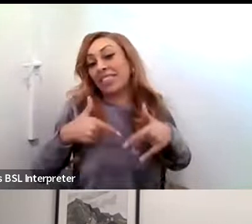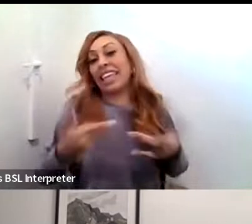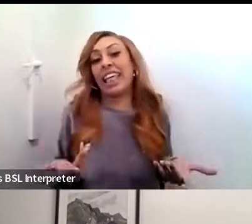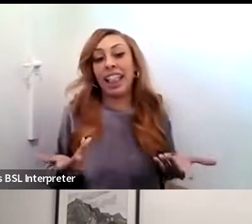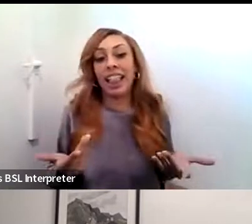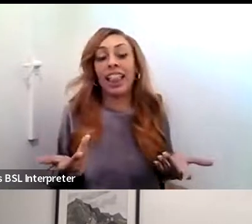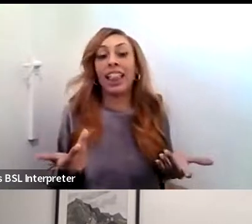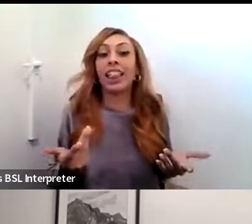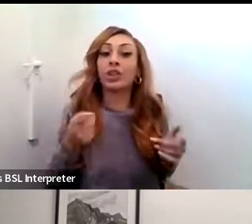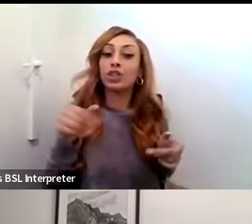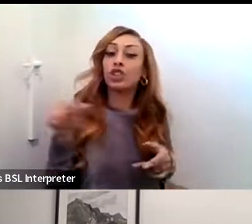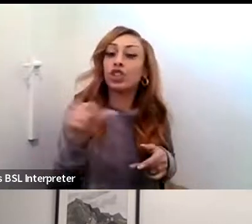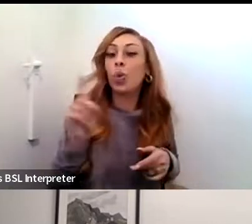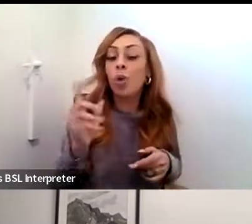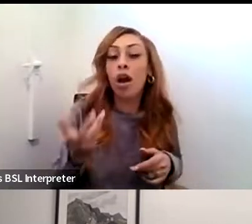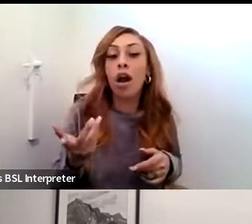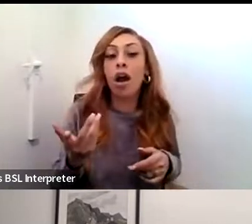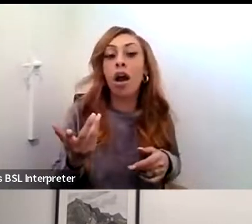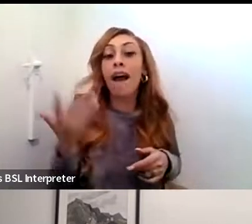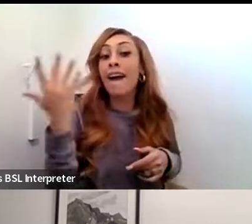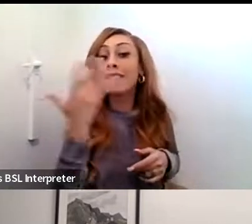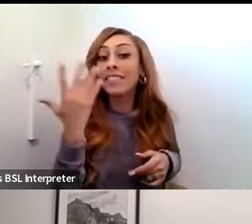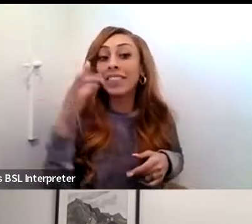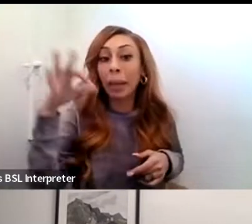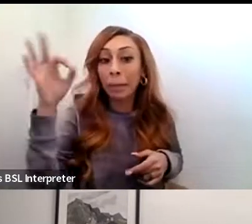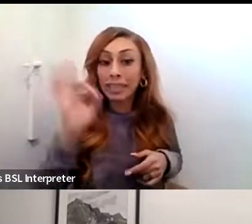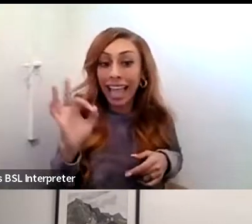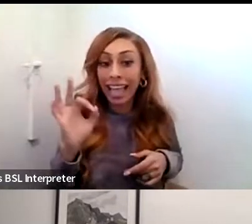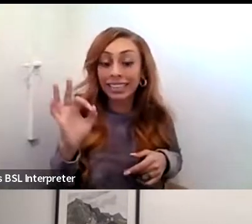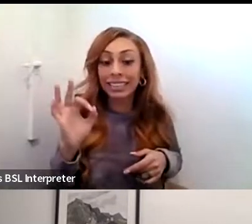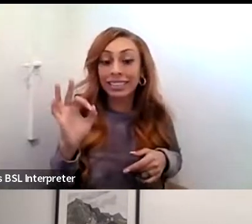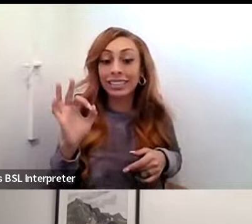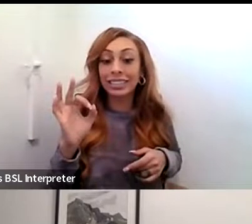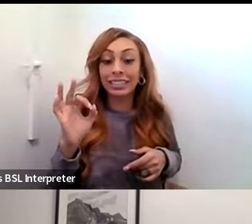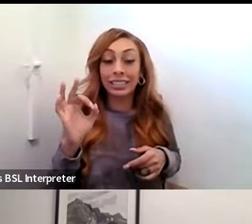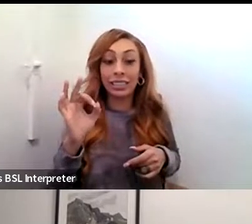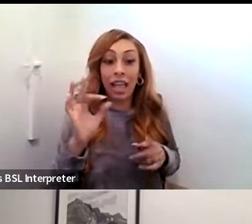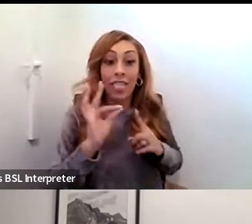instead, 15% of the amount you're applying for